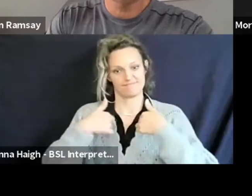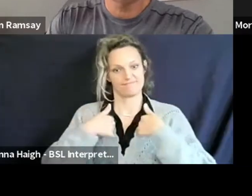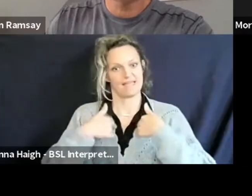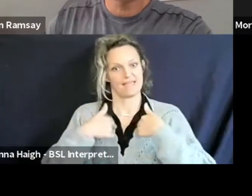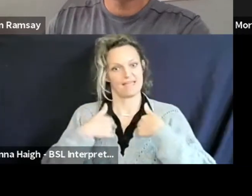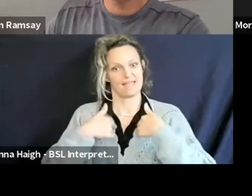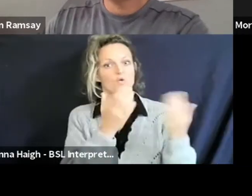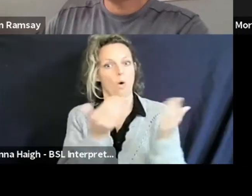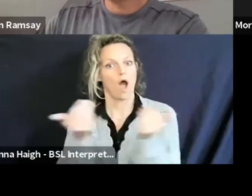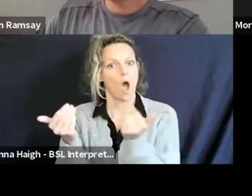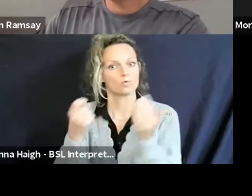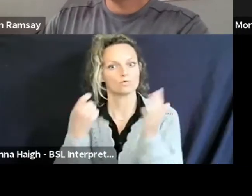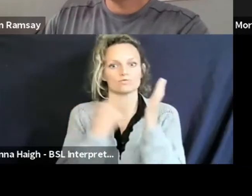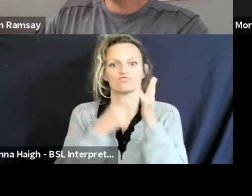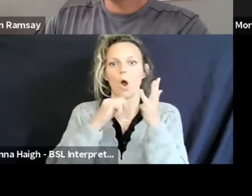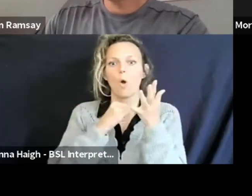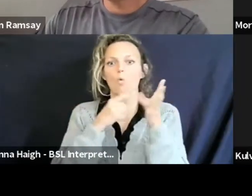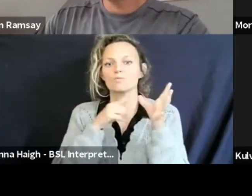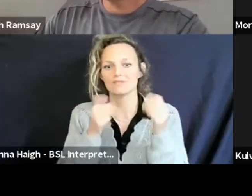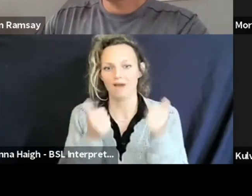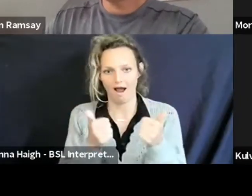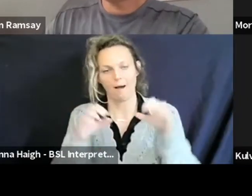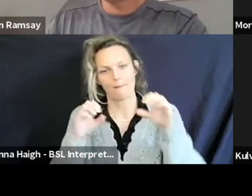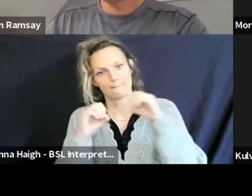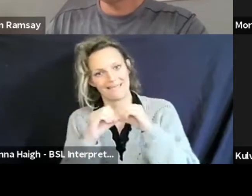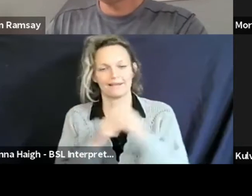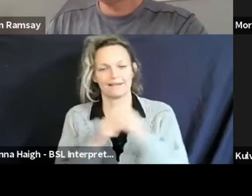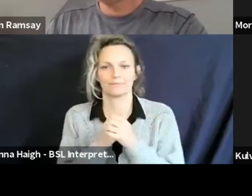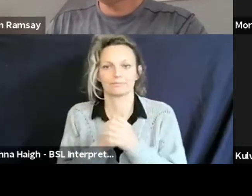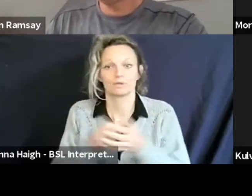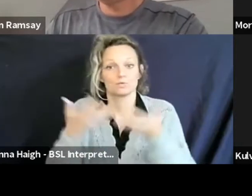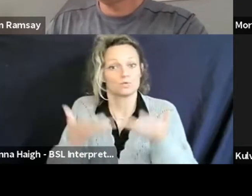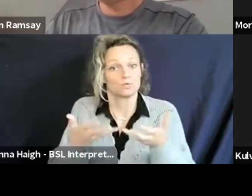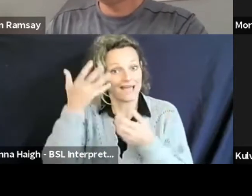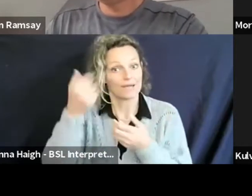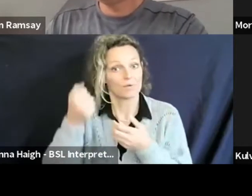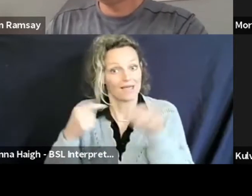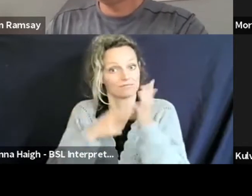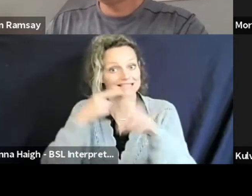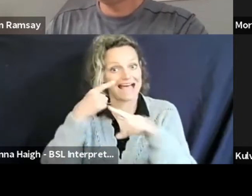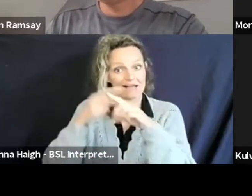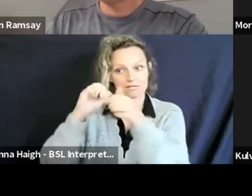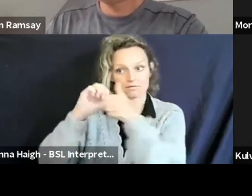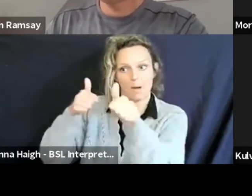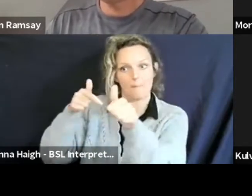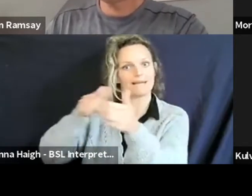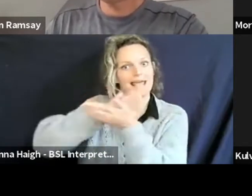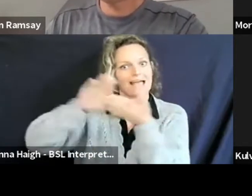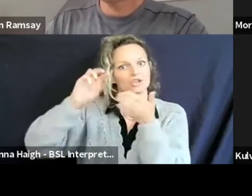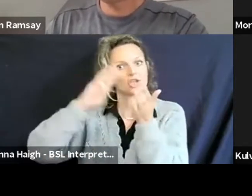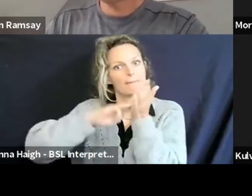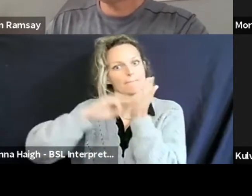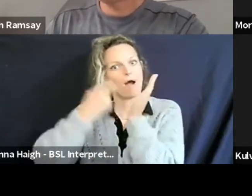Thank you for joining us. I'm your host Rosa B.